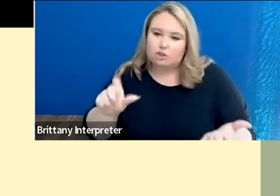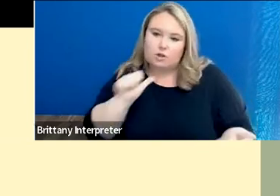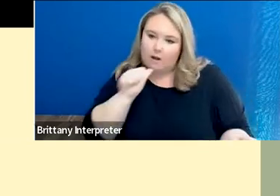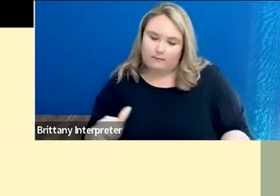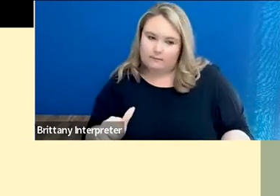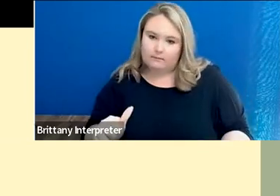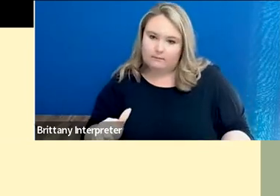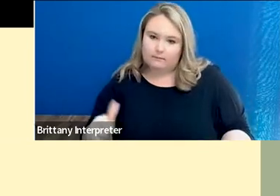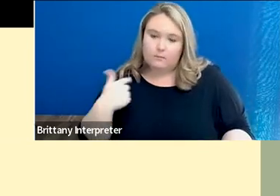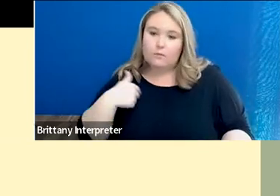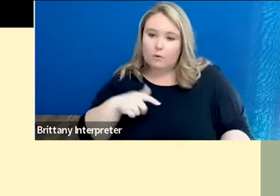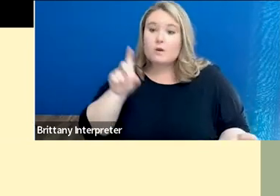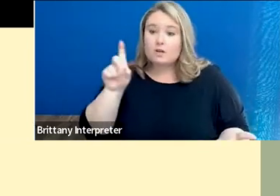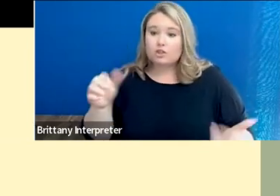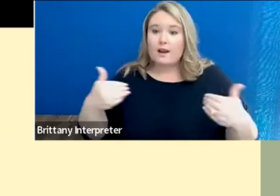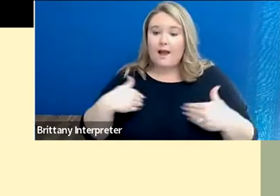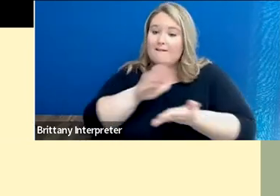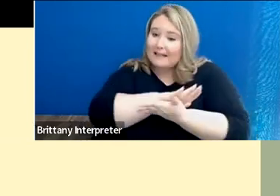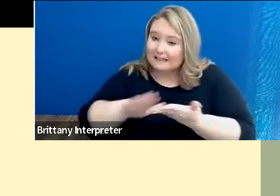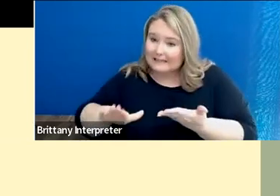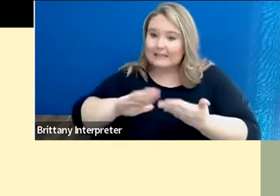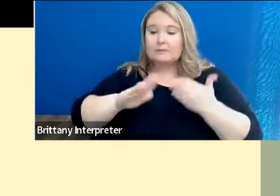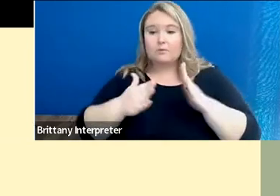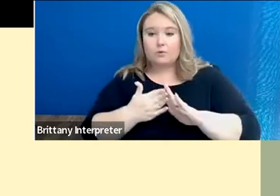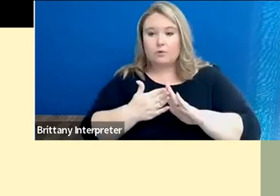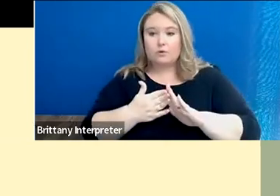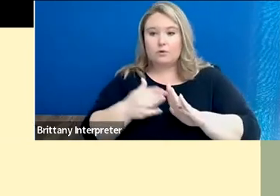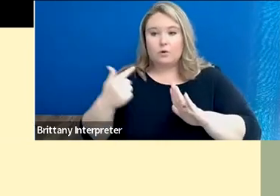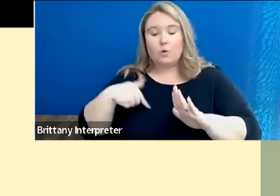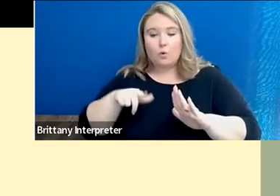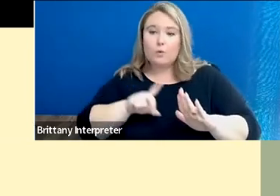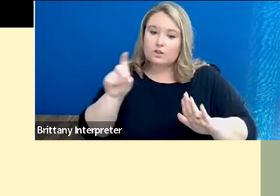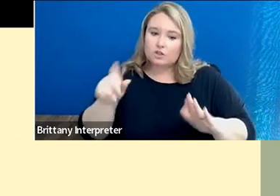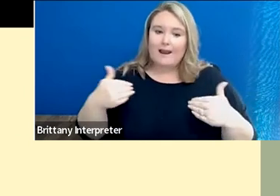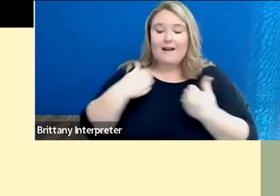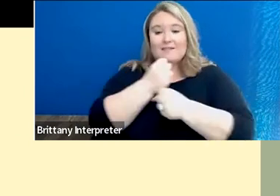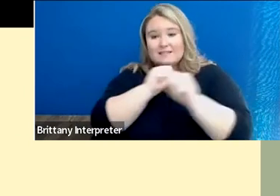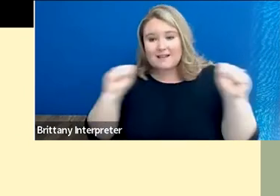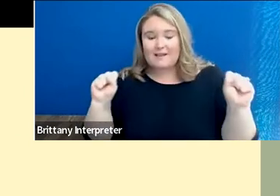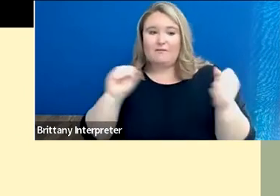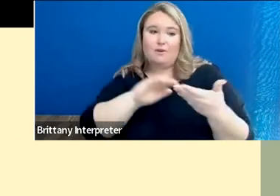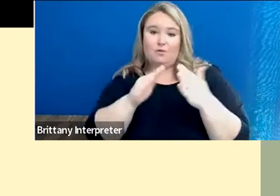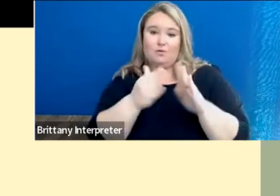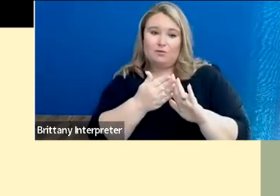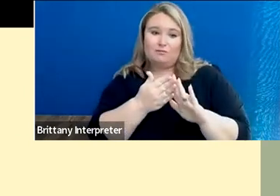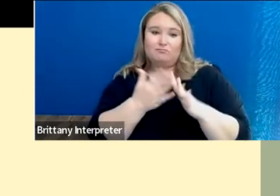We deserve clean communities. And we also deserve safe communities. 'Cause unfortunately in South Florida, we've had a wave of gun violence,